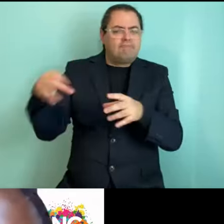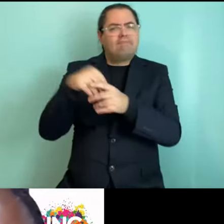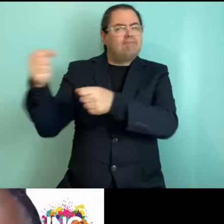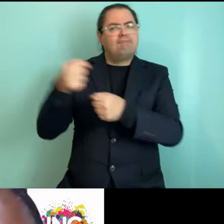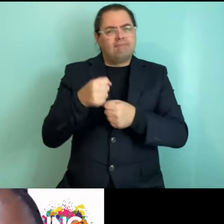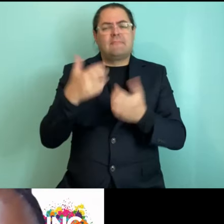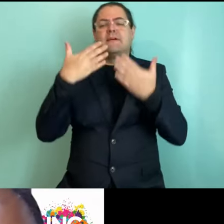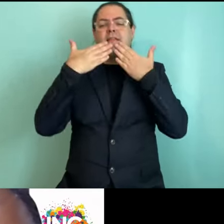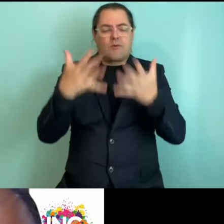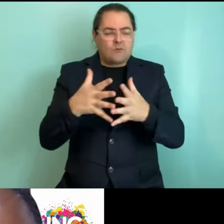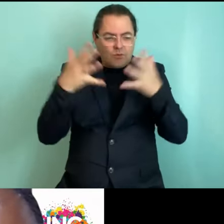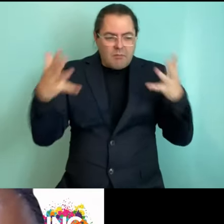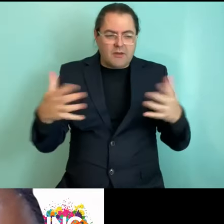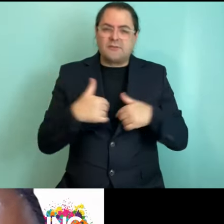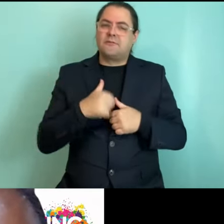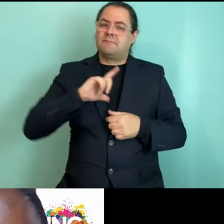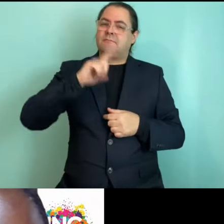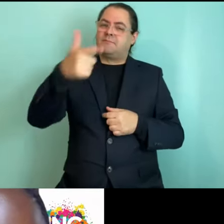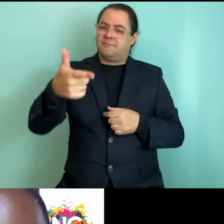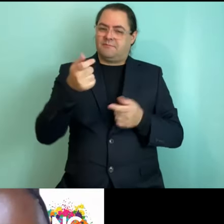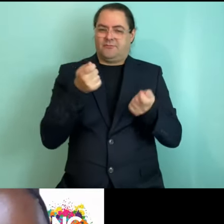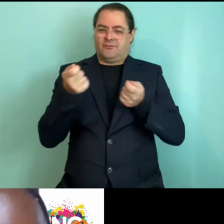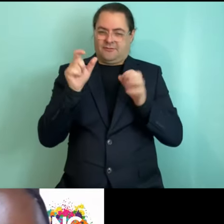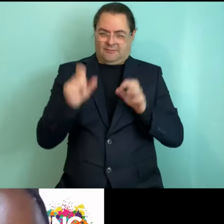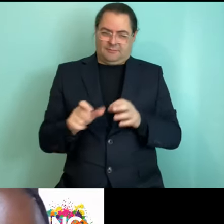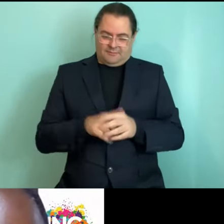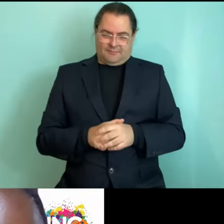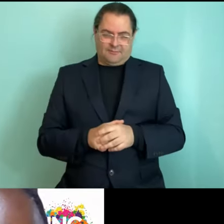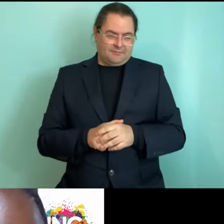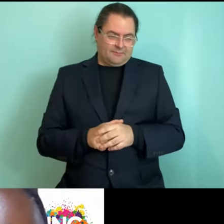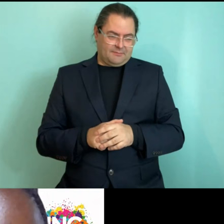to you. 10:44:23 MASSIMO cool